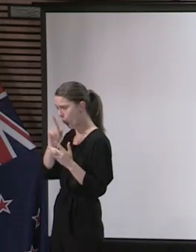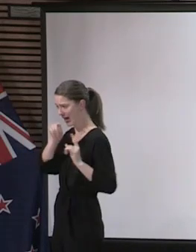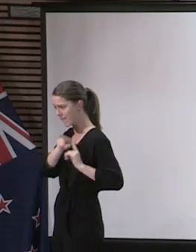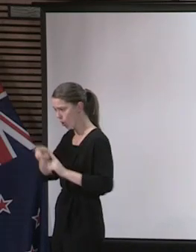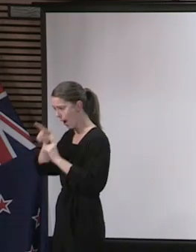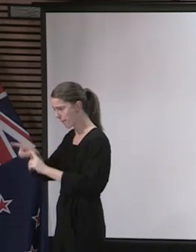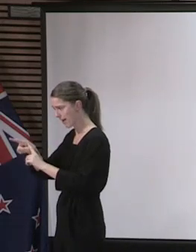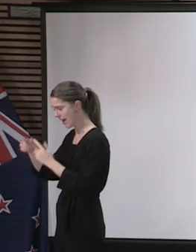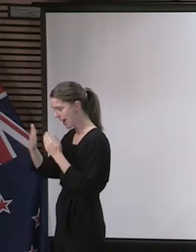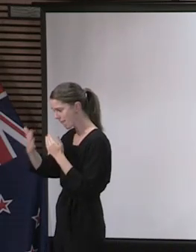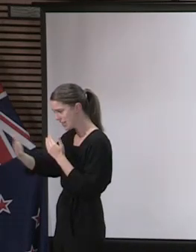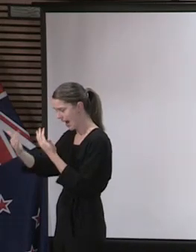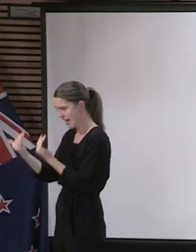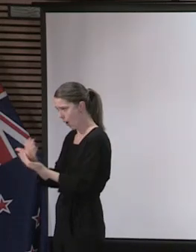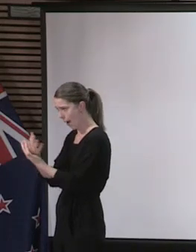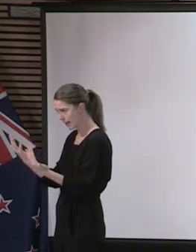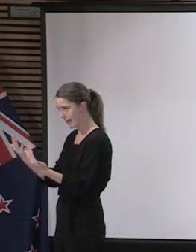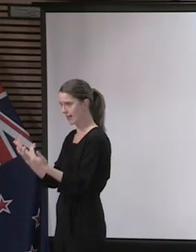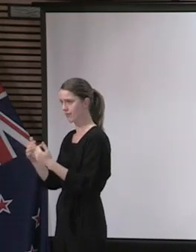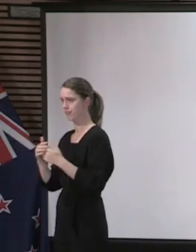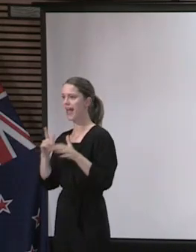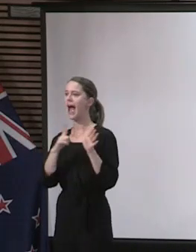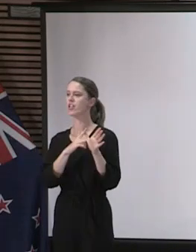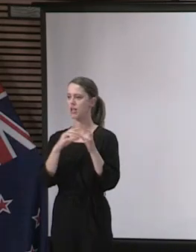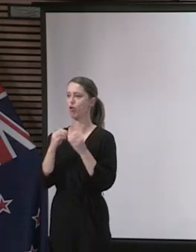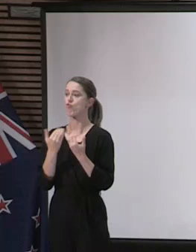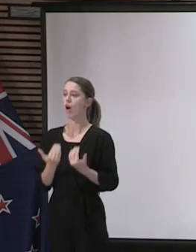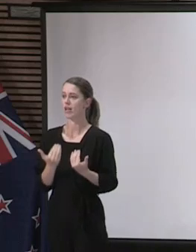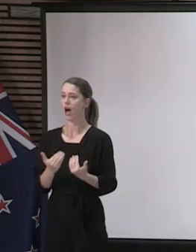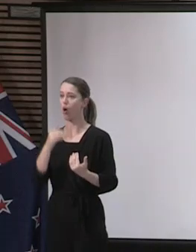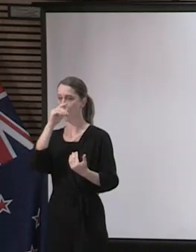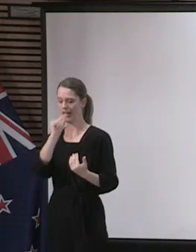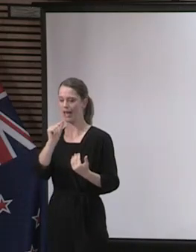question for Dr Bloomberg. How many contacts do we have the ability to trace per day right now?